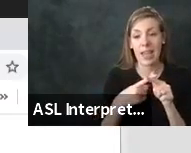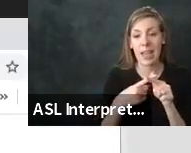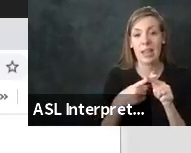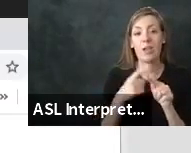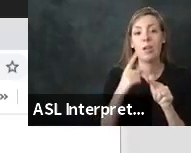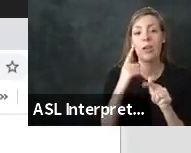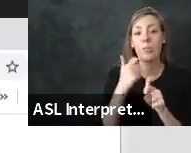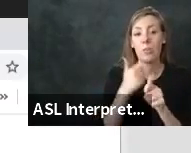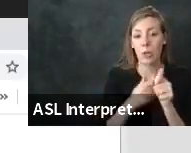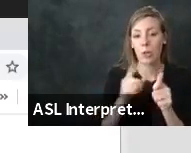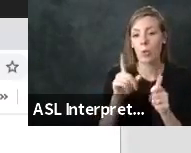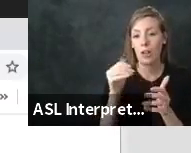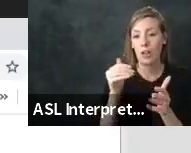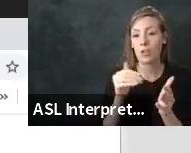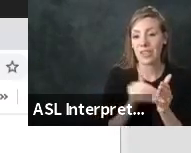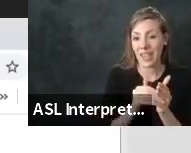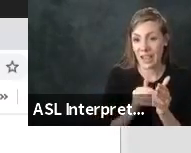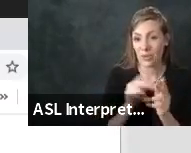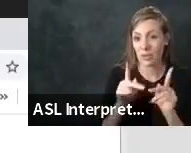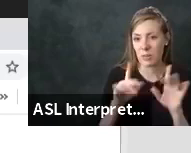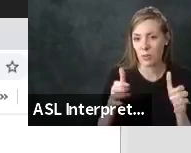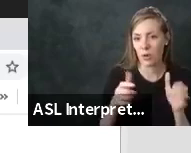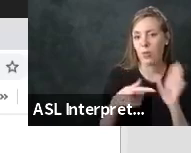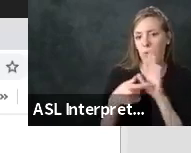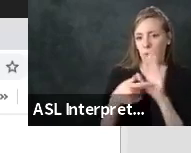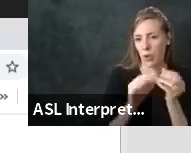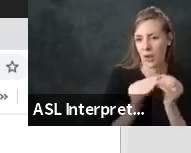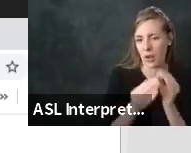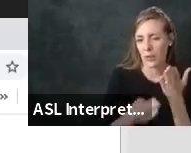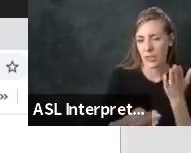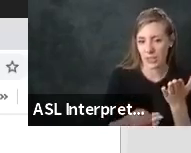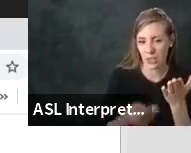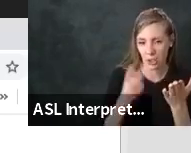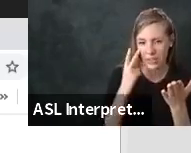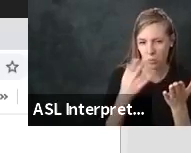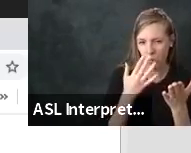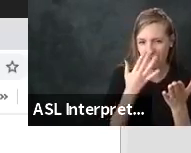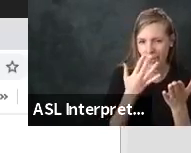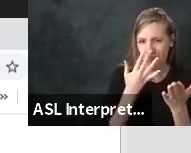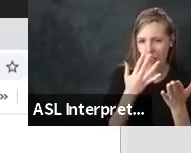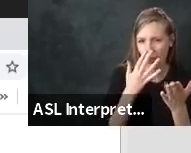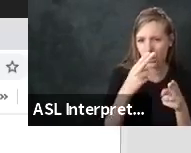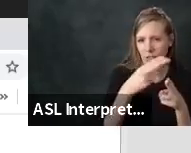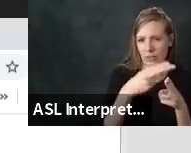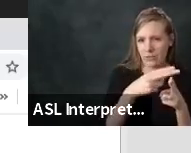And so you can see that here. And you see the guide here that shows that